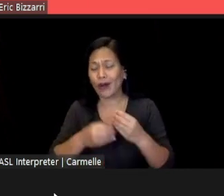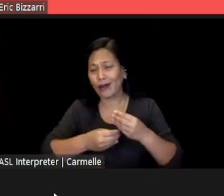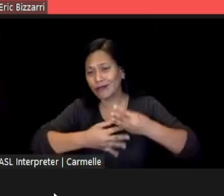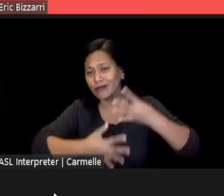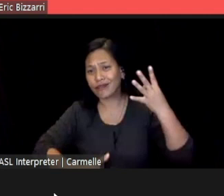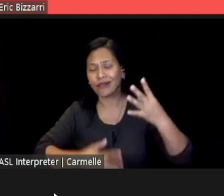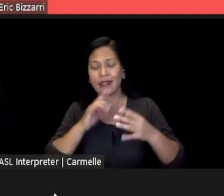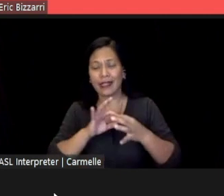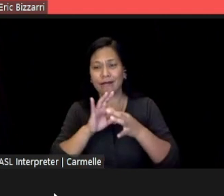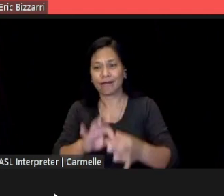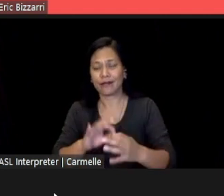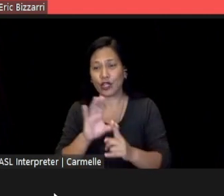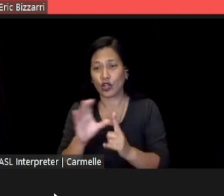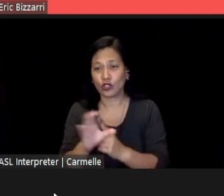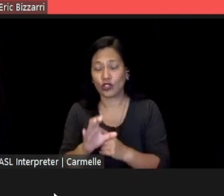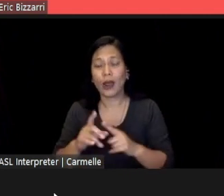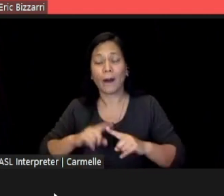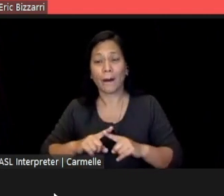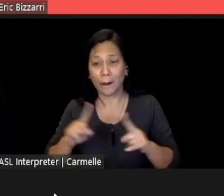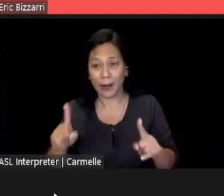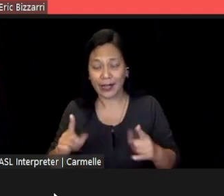But it still has to be tied back to that.